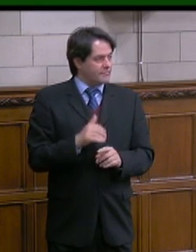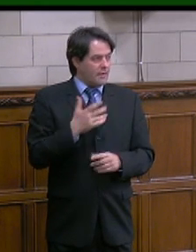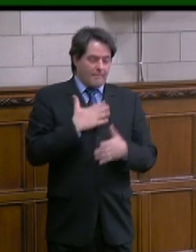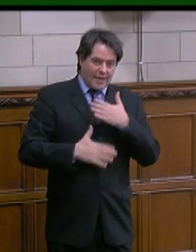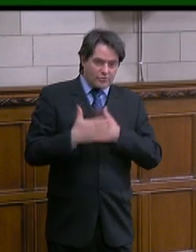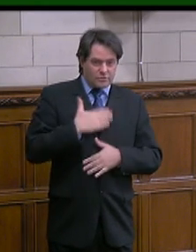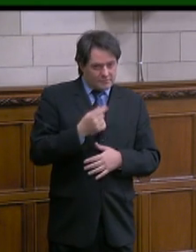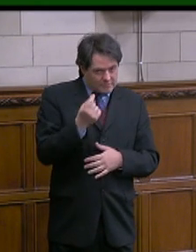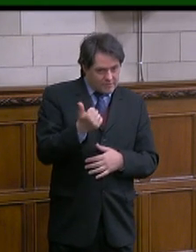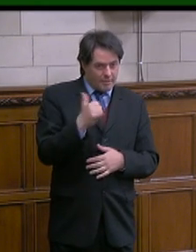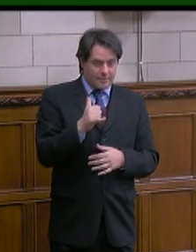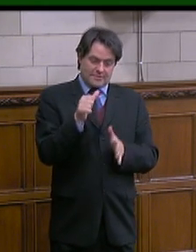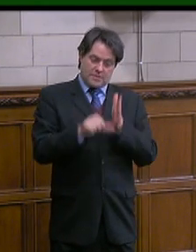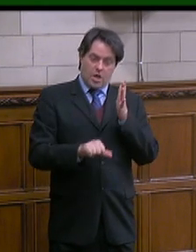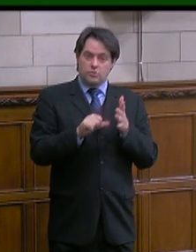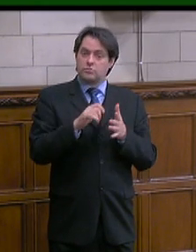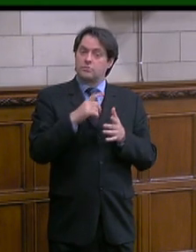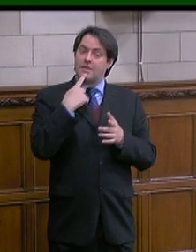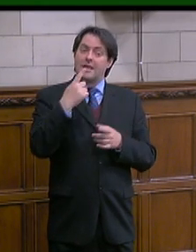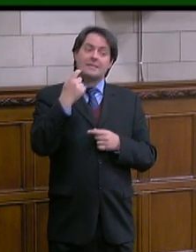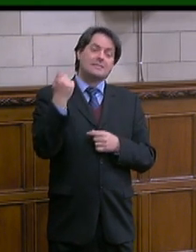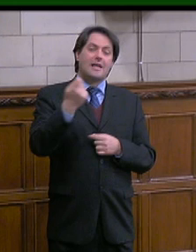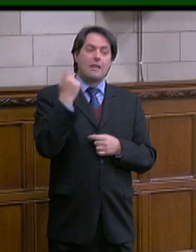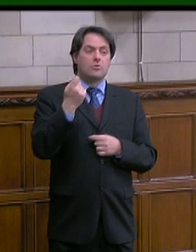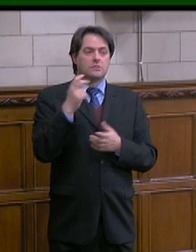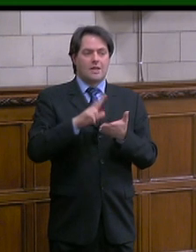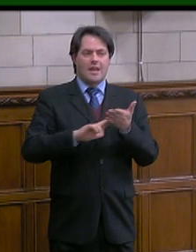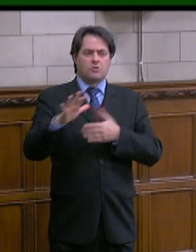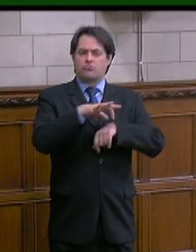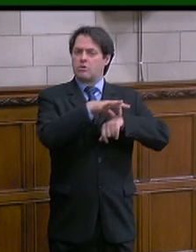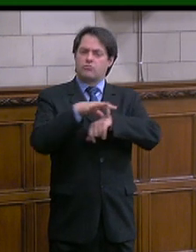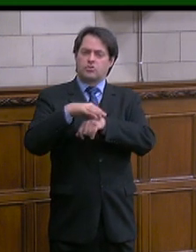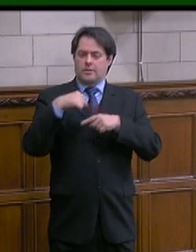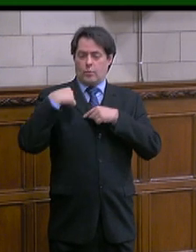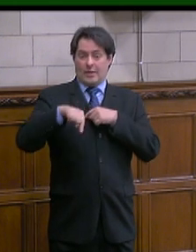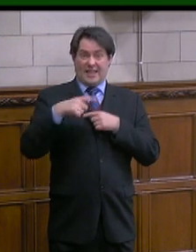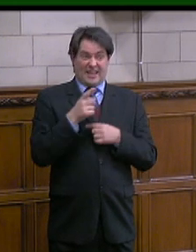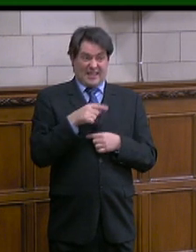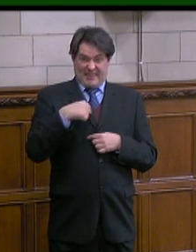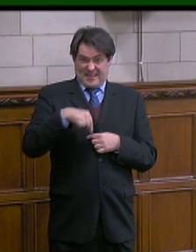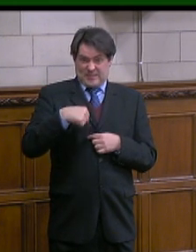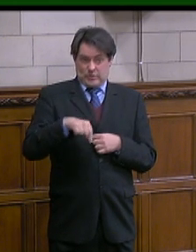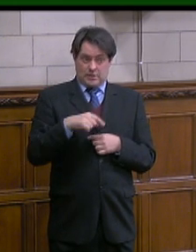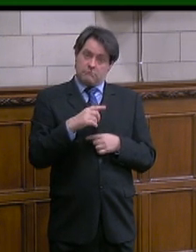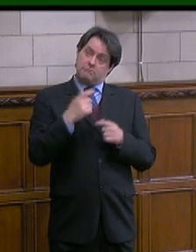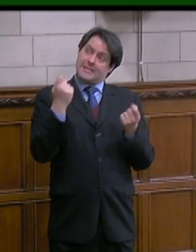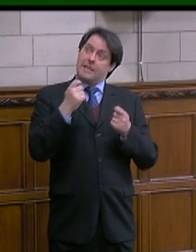This week, we celebrate National Apprenticeship Week, which celebrates the success of apprenticeships across England.